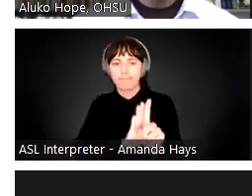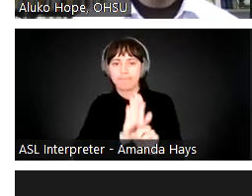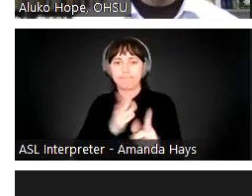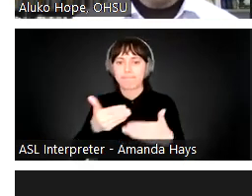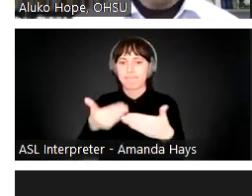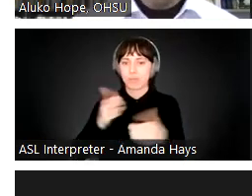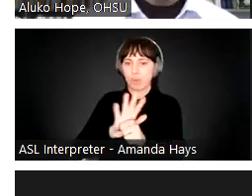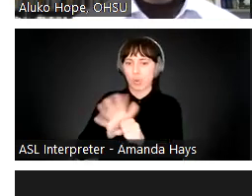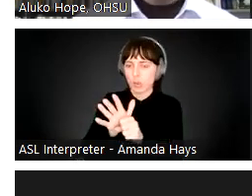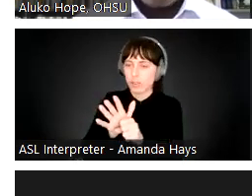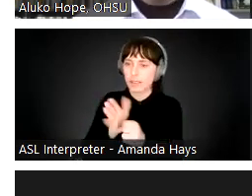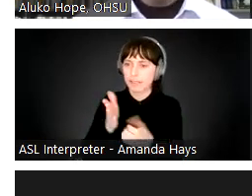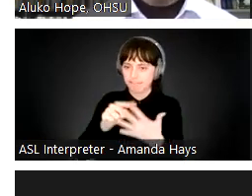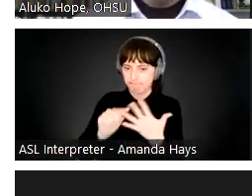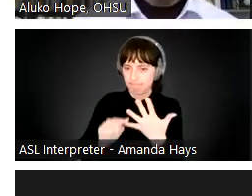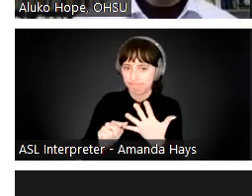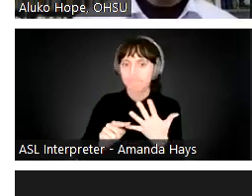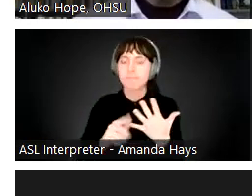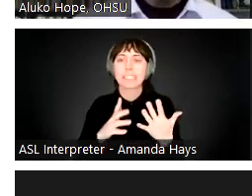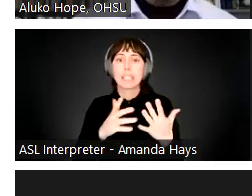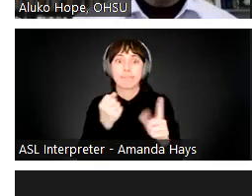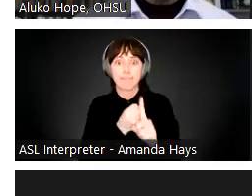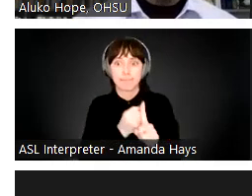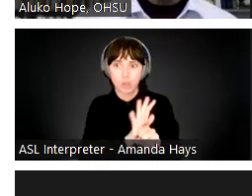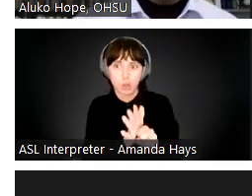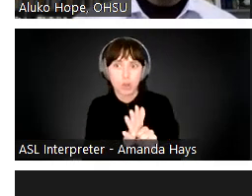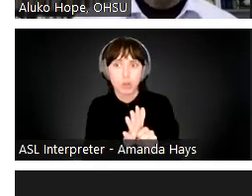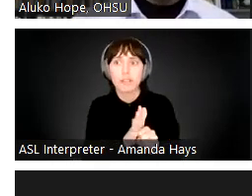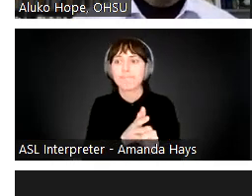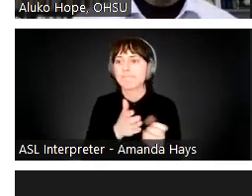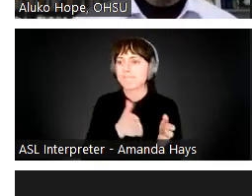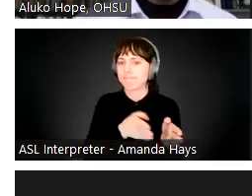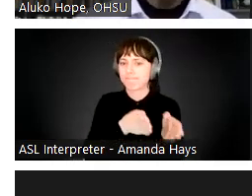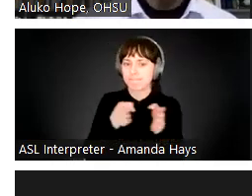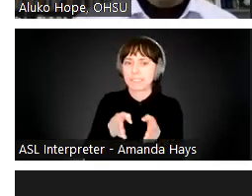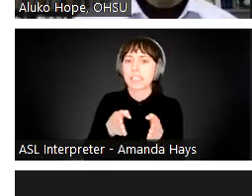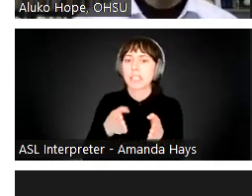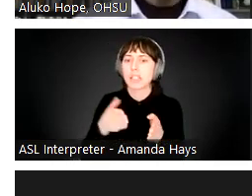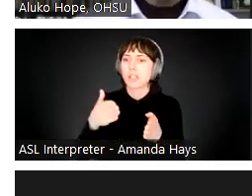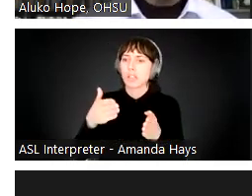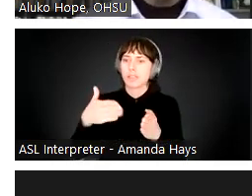that might be relevant, and then really trying to look at the psychosocial factors that might be helping you or